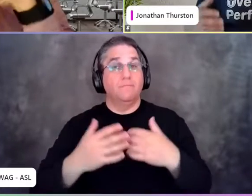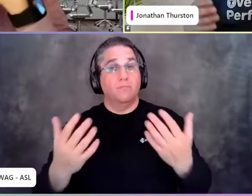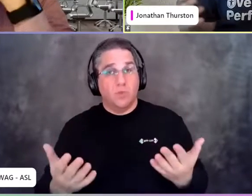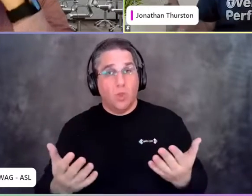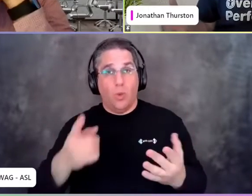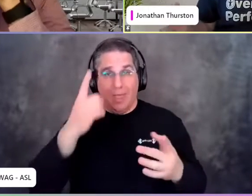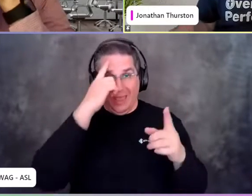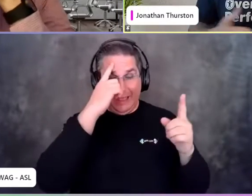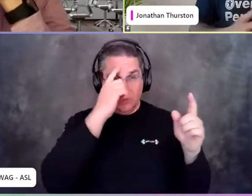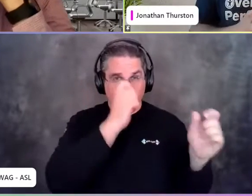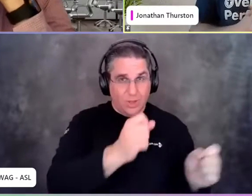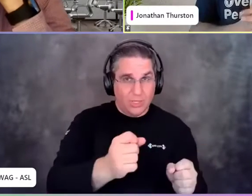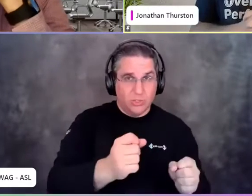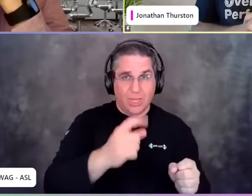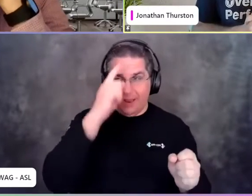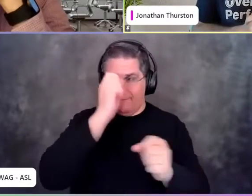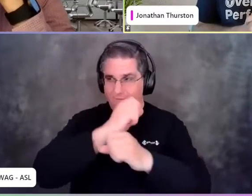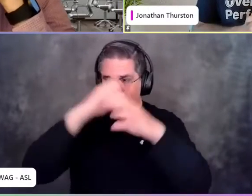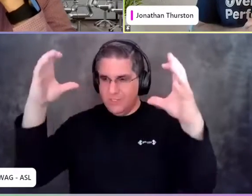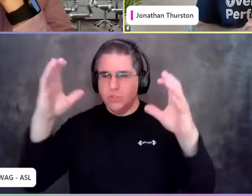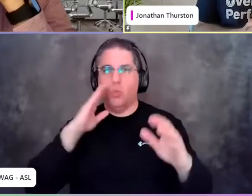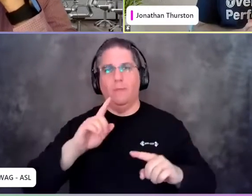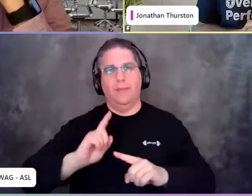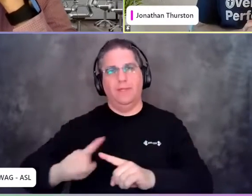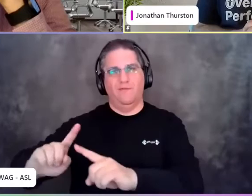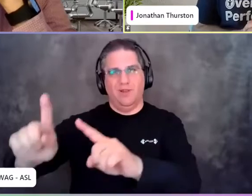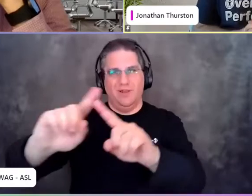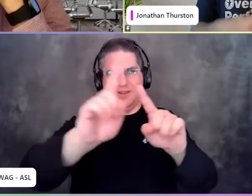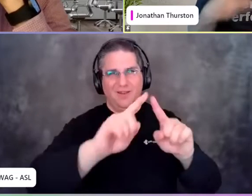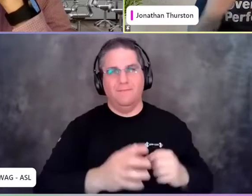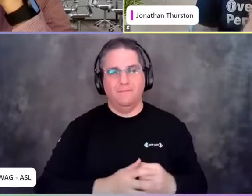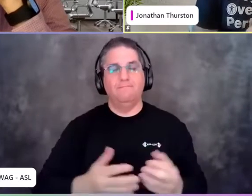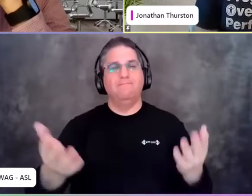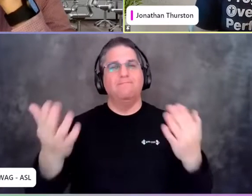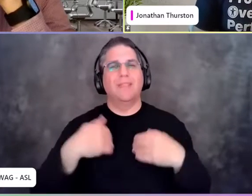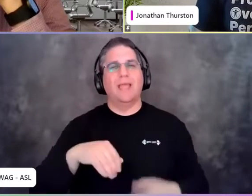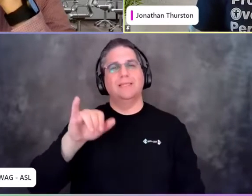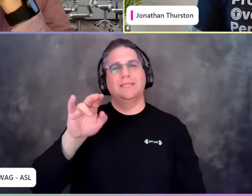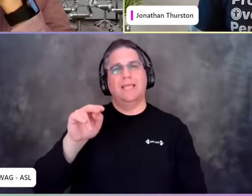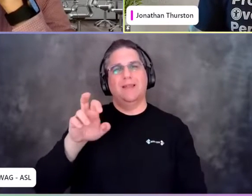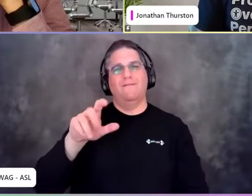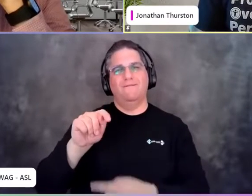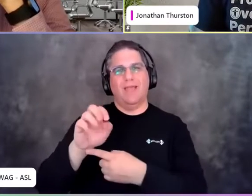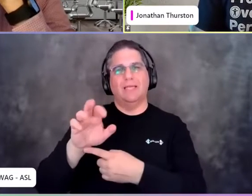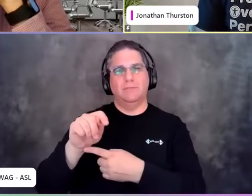of working. And the way that the company or business or organization works, right. So the vision